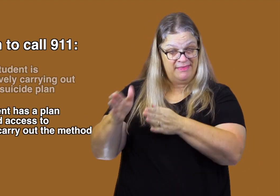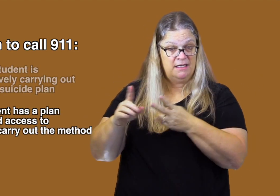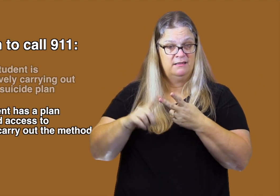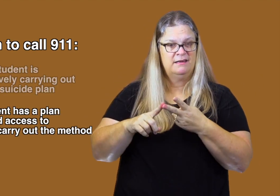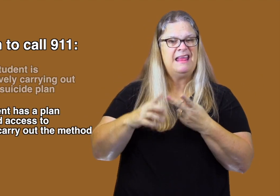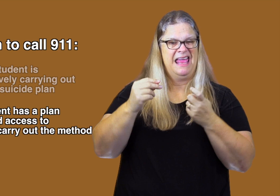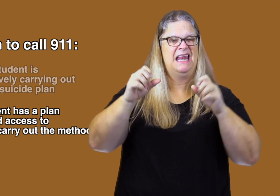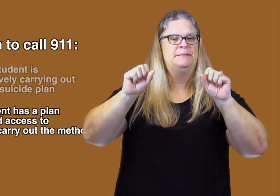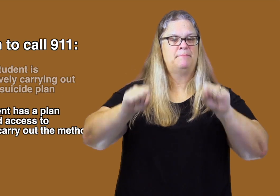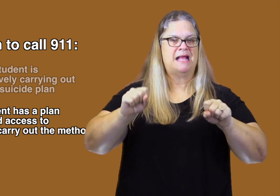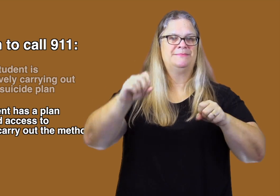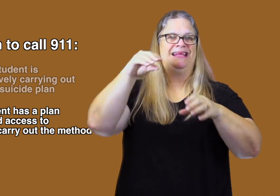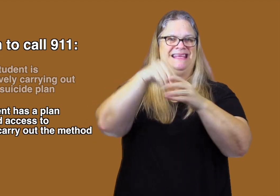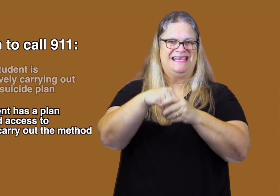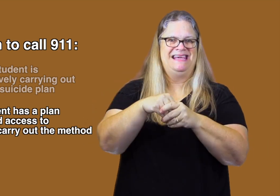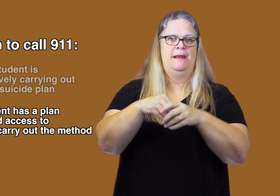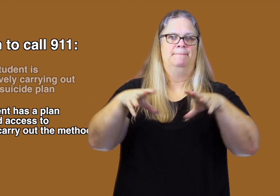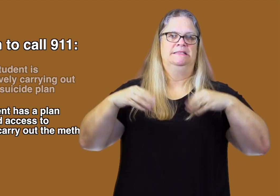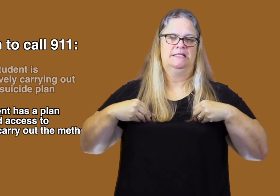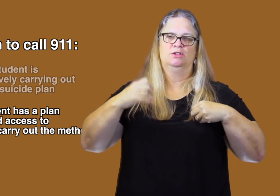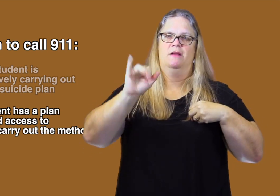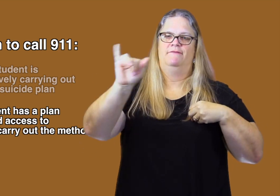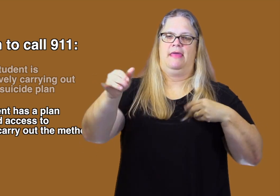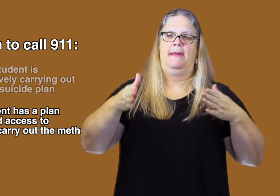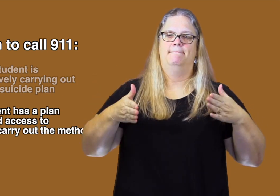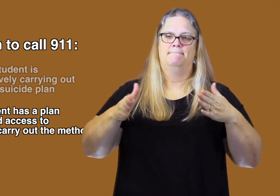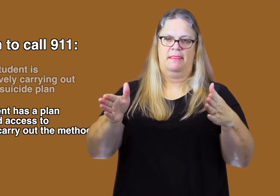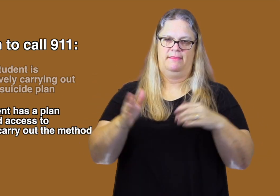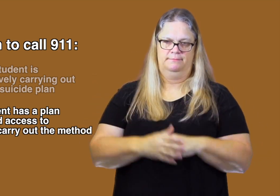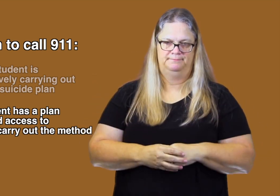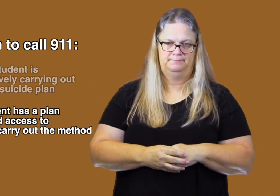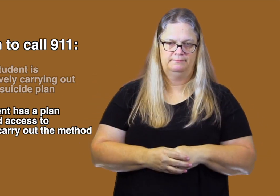method or access to a way to carry out that method.